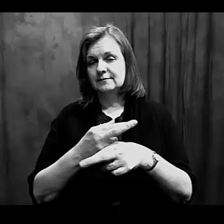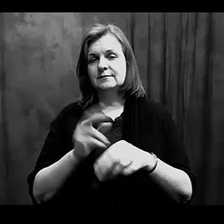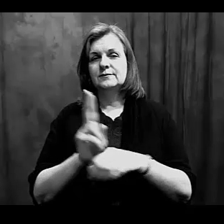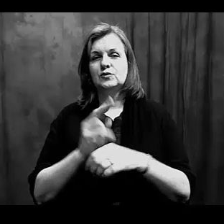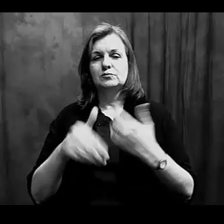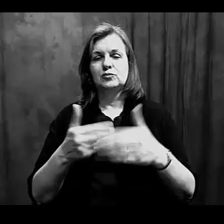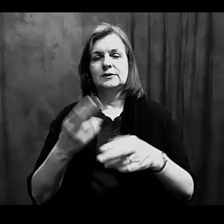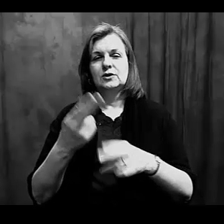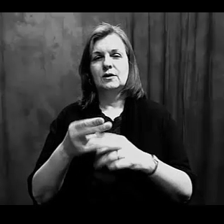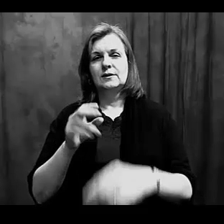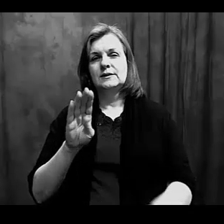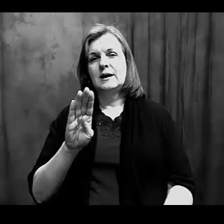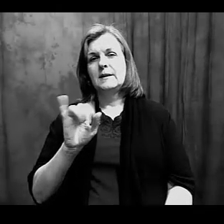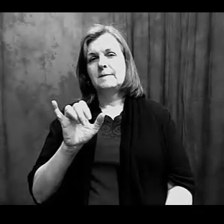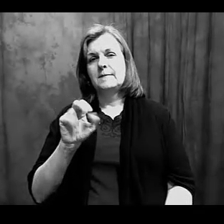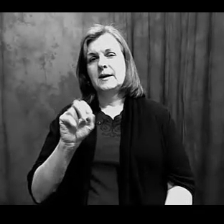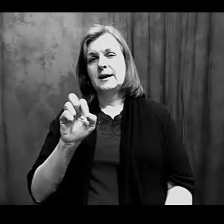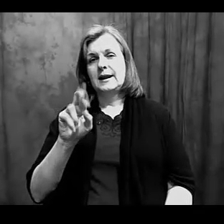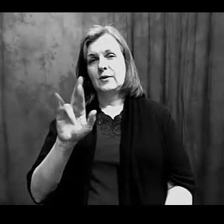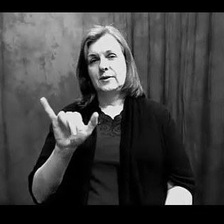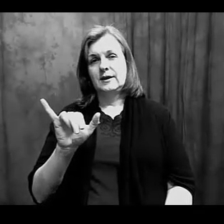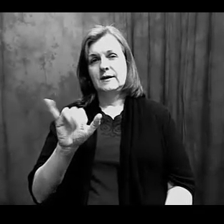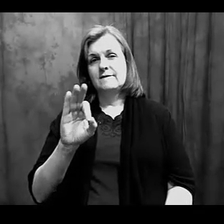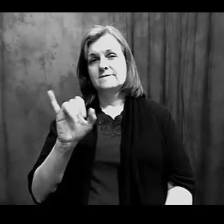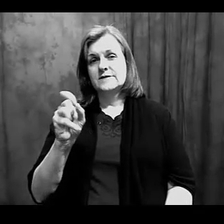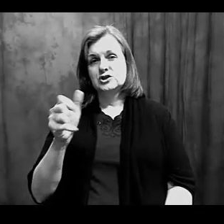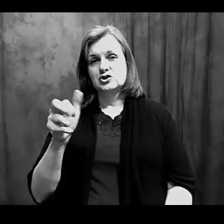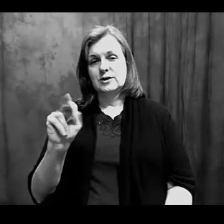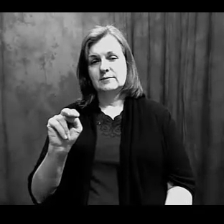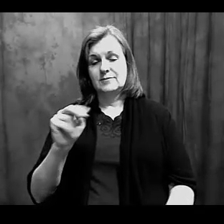and they reproduce by something called binary fission